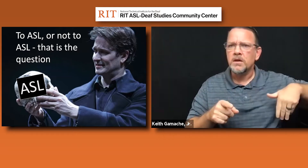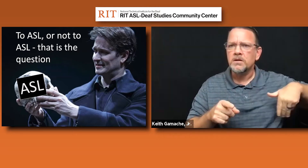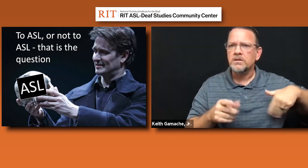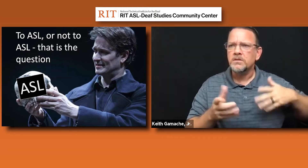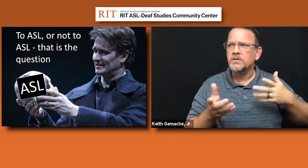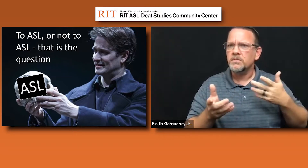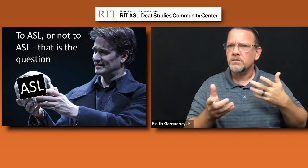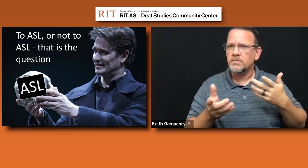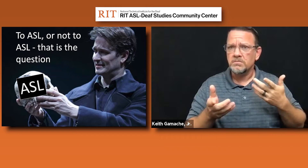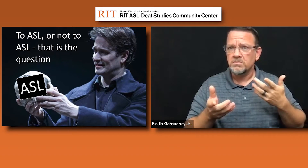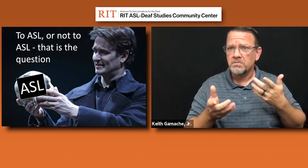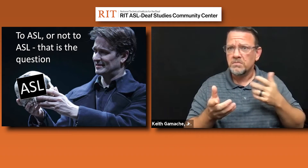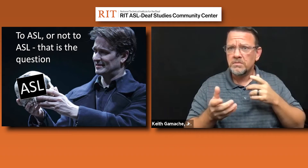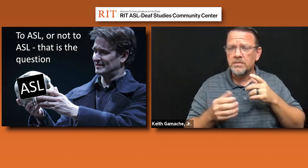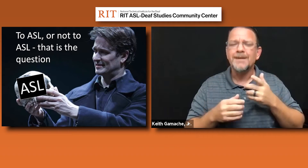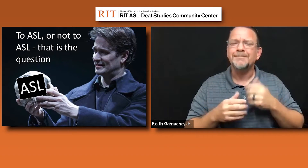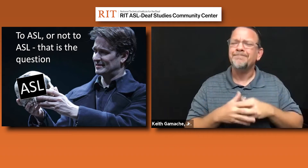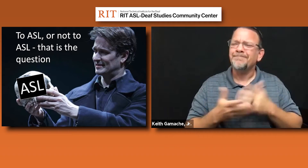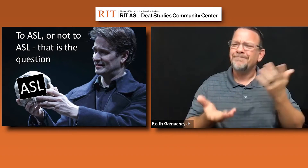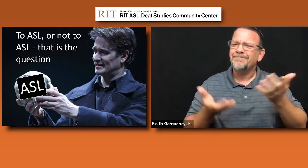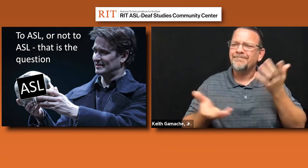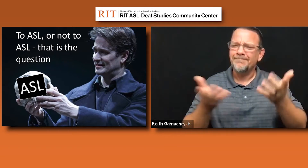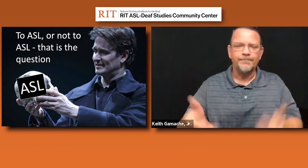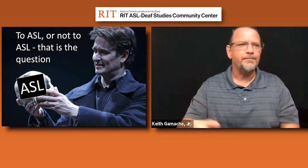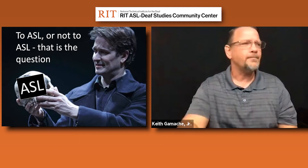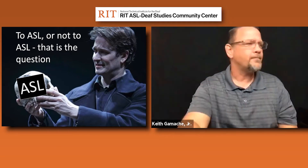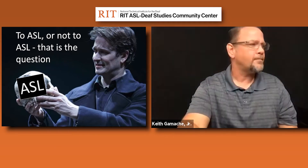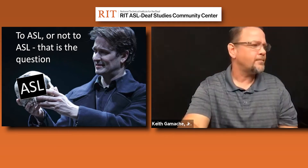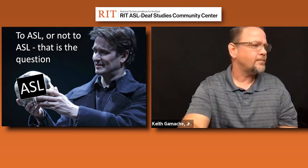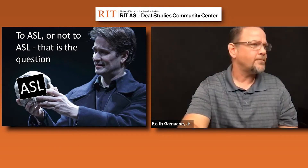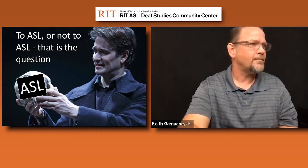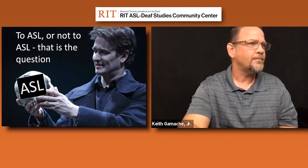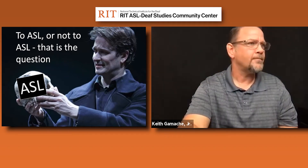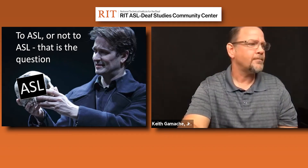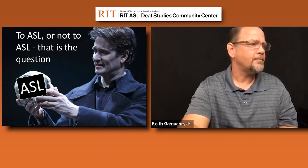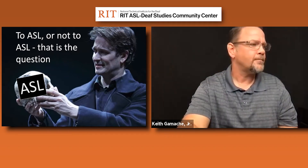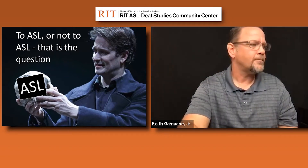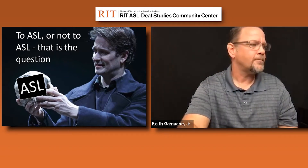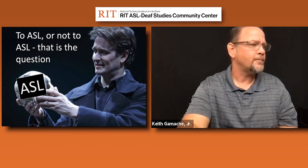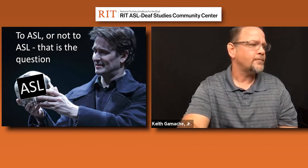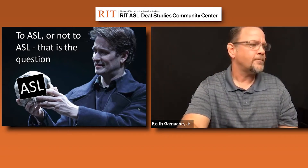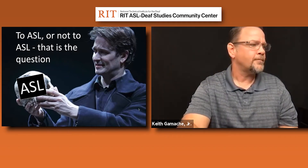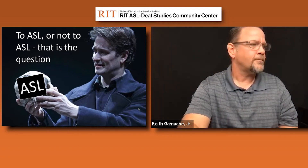and other linguistics, and so why don't we have that for ASL? Something to consider.